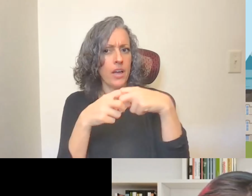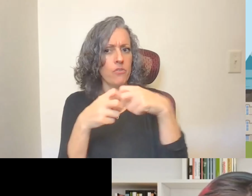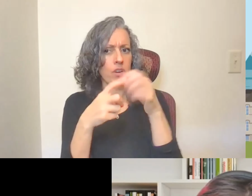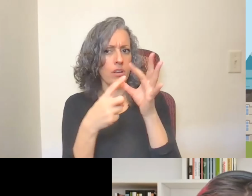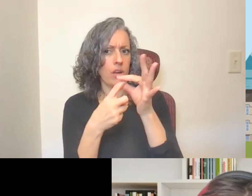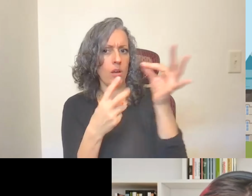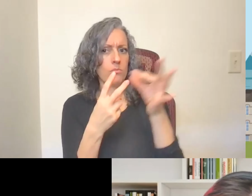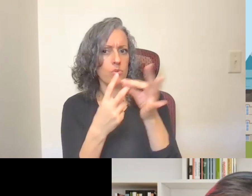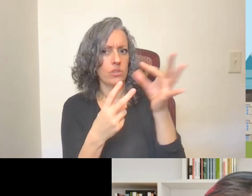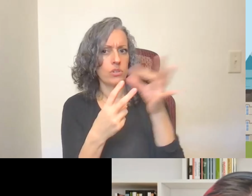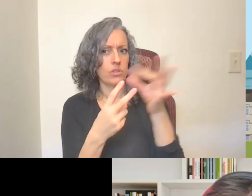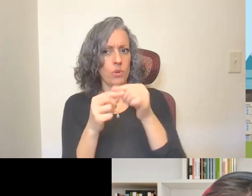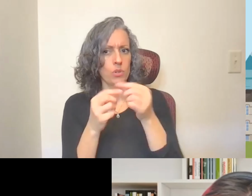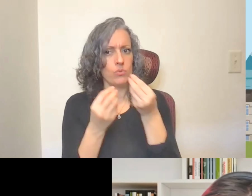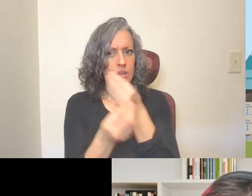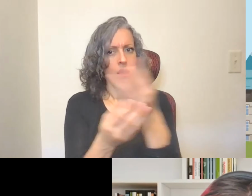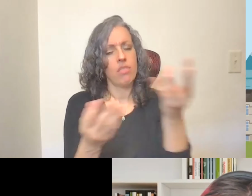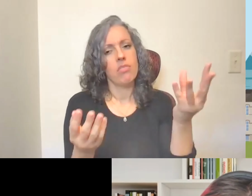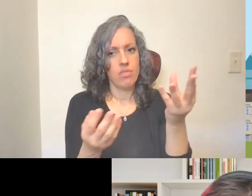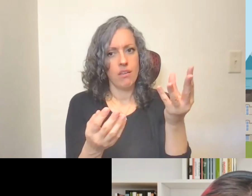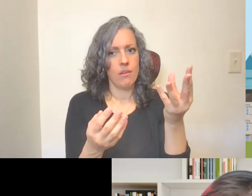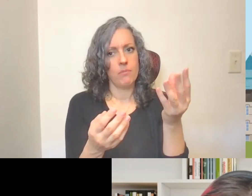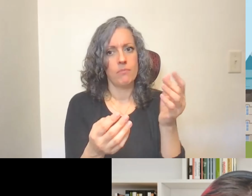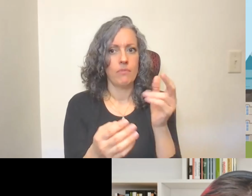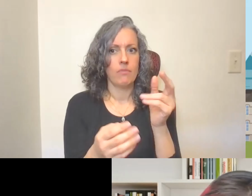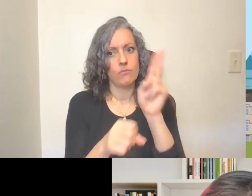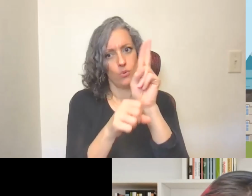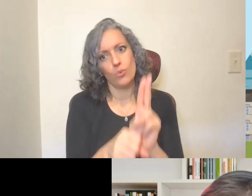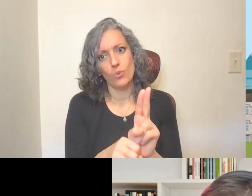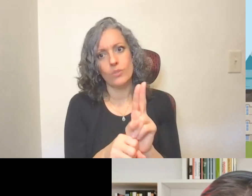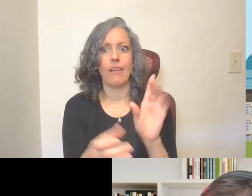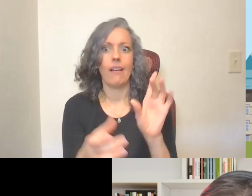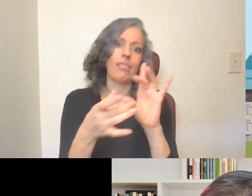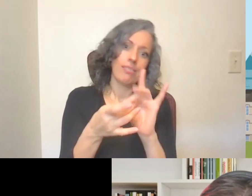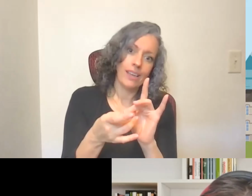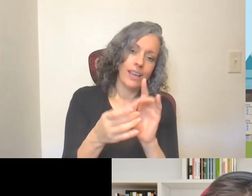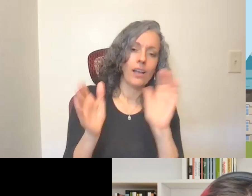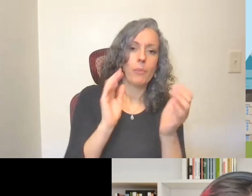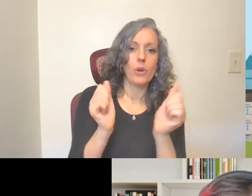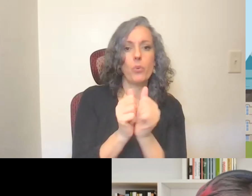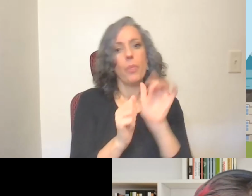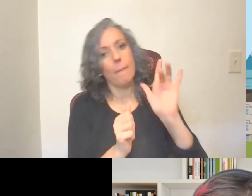tell them their code should use things like a link versus a button? Don't they tell you it is my role